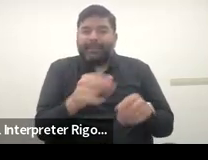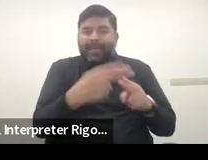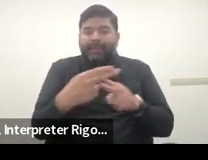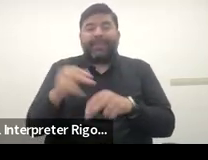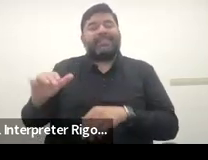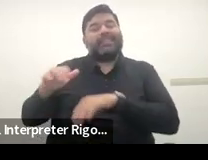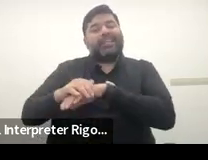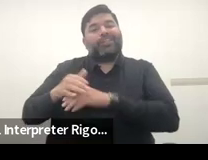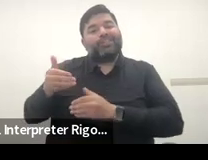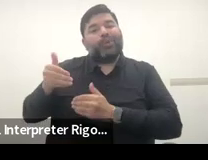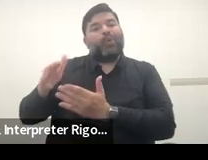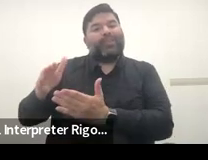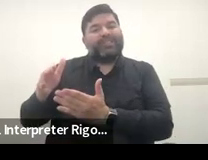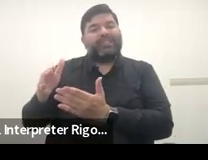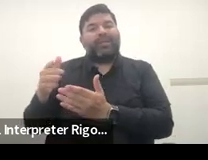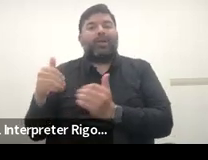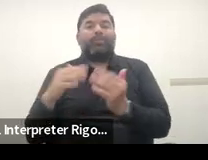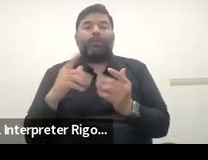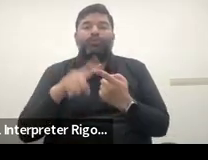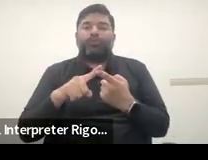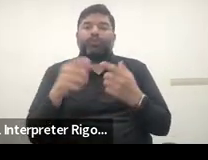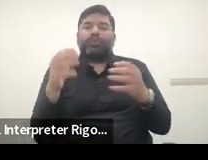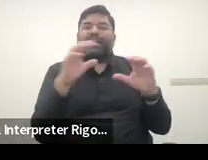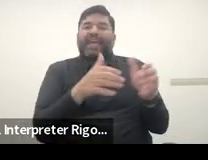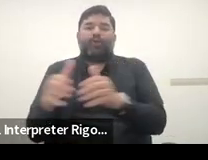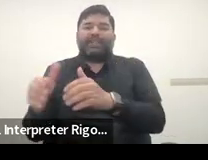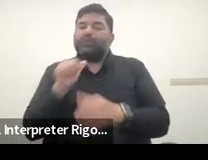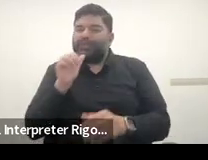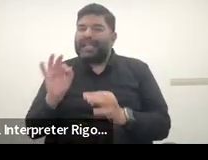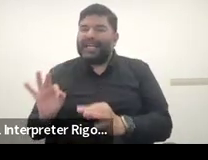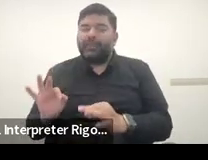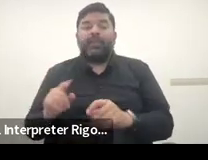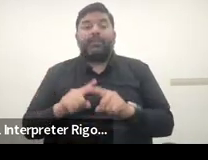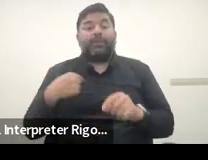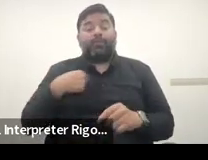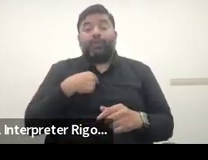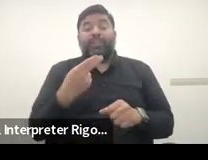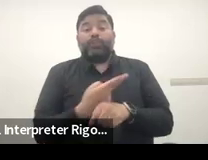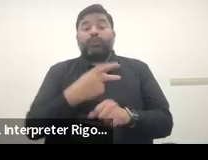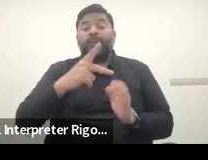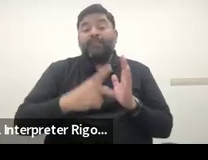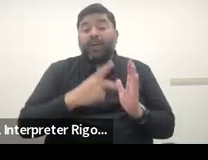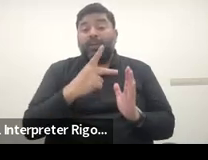so it's not ideal. I primarily use phonological features to help merge the signs, treating those